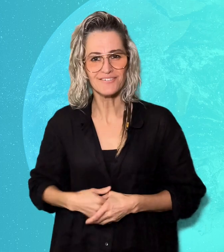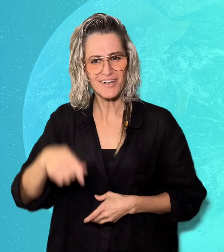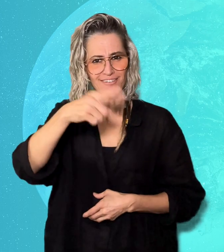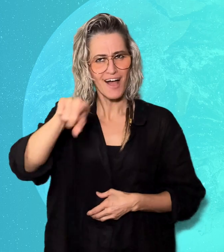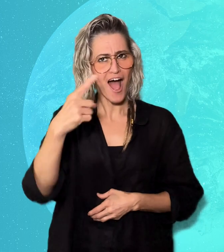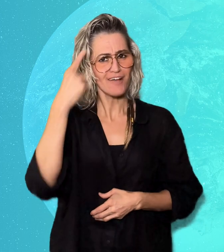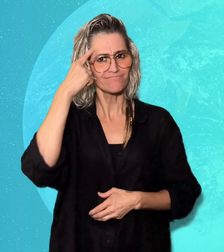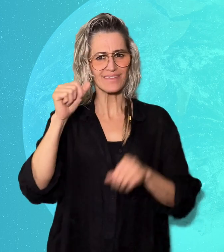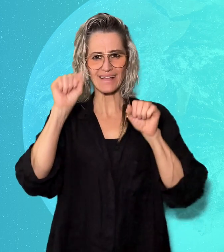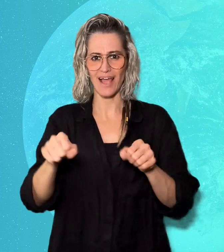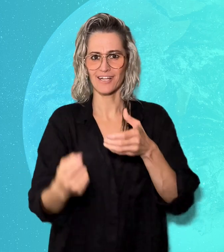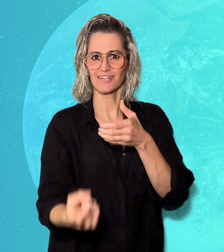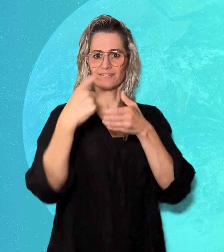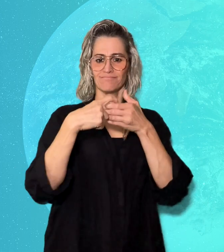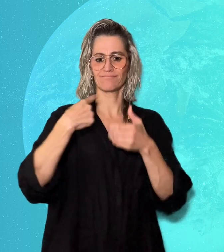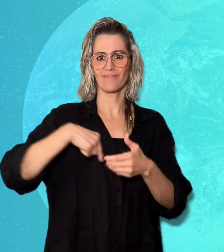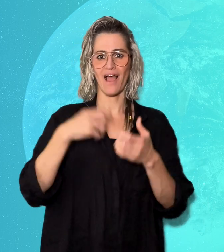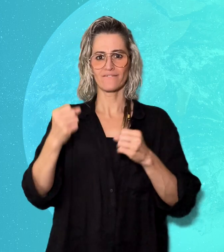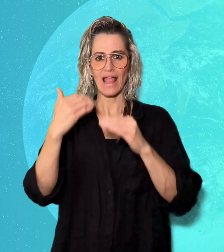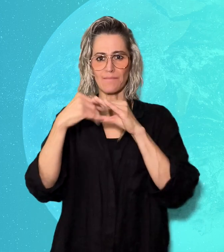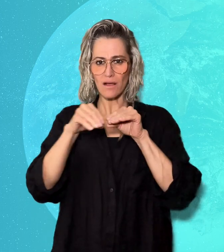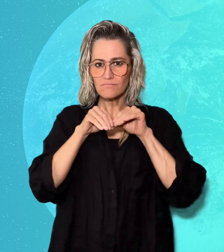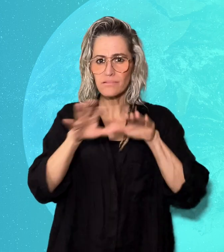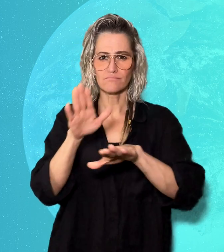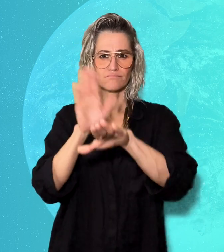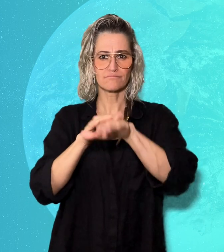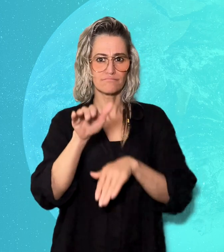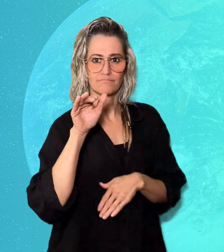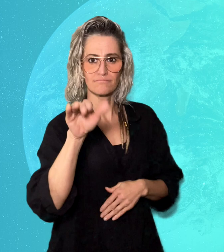Be sure to subscribe to our email newsletter